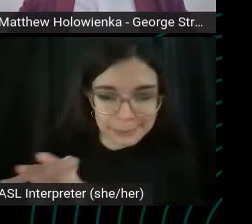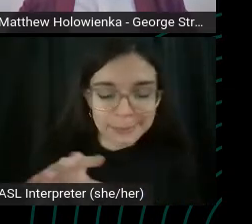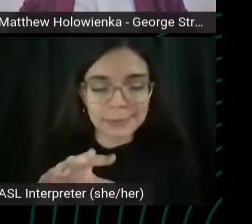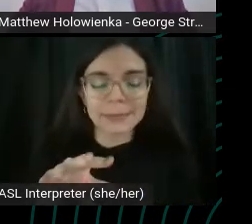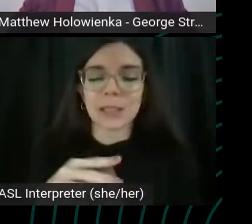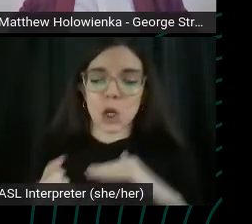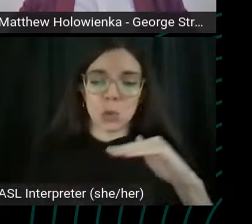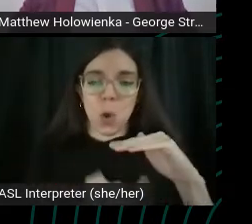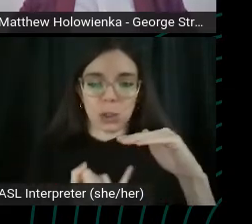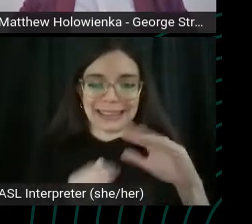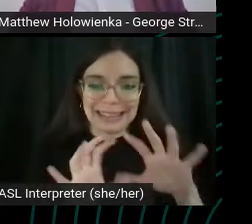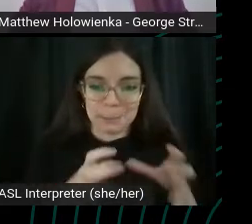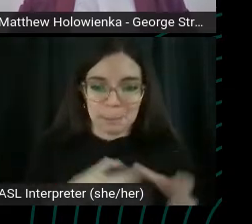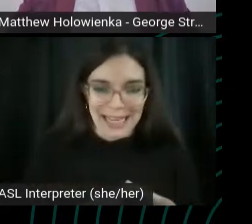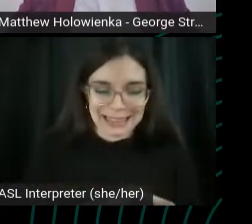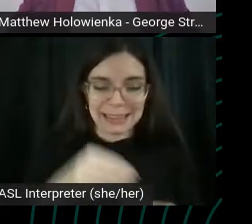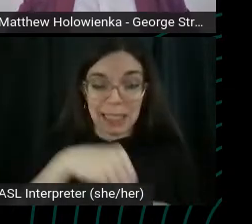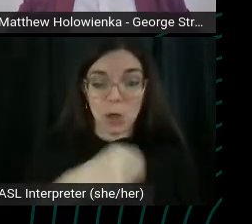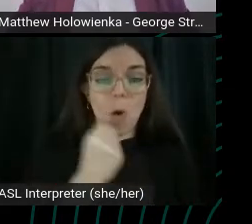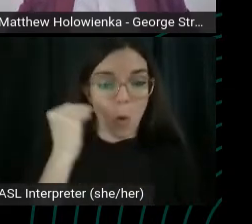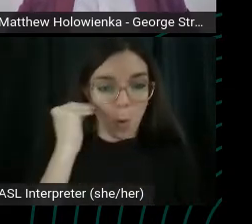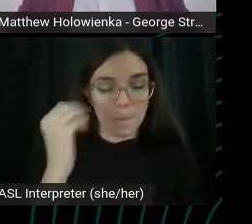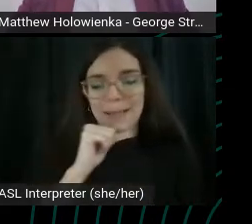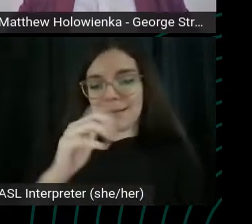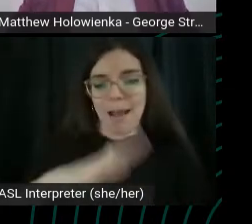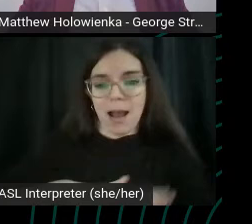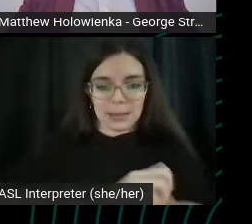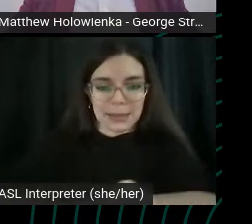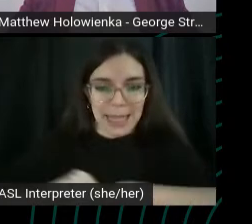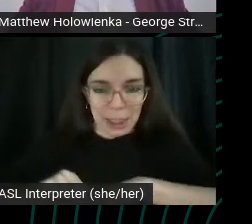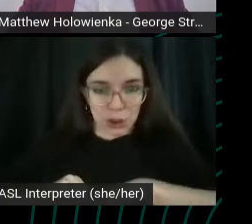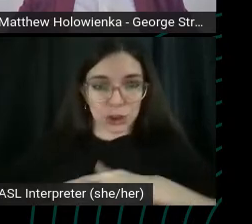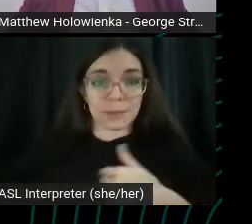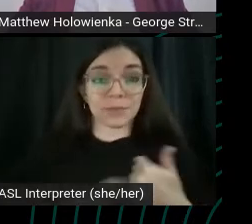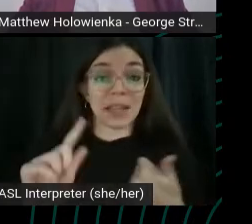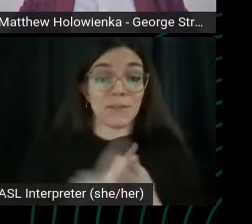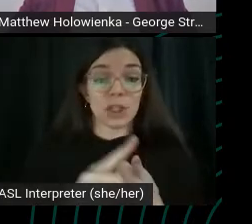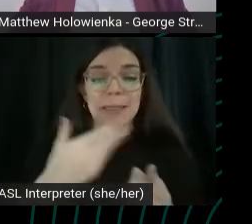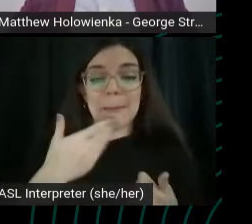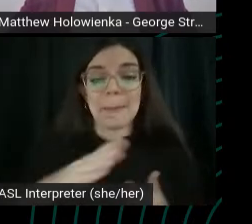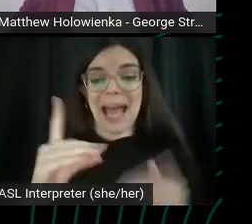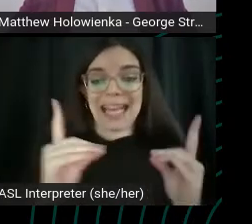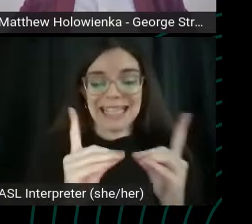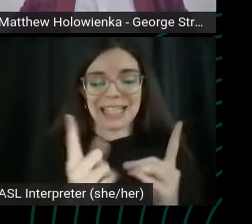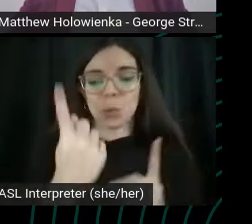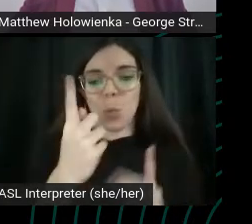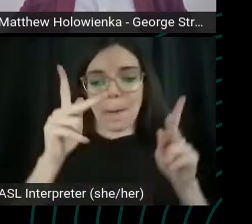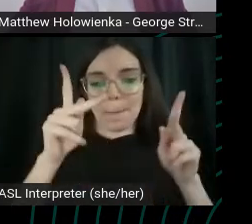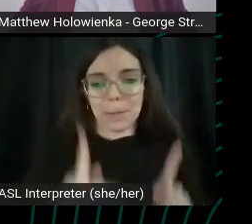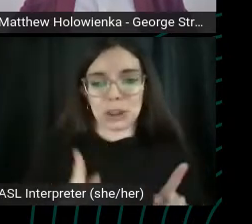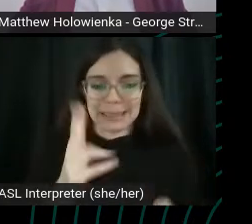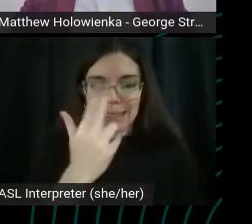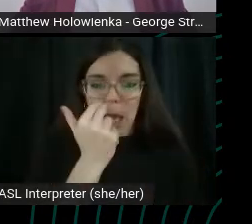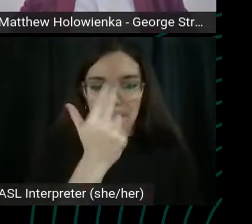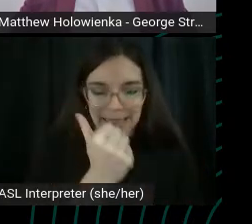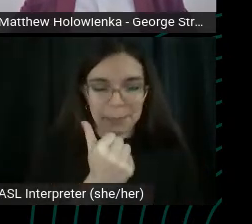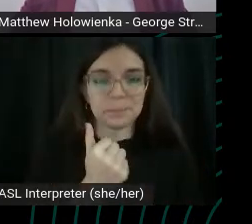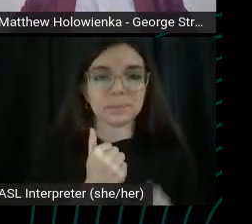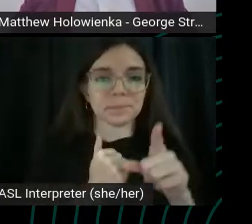rather than on our stage. The first one is a one-person comedy called Bad Dates depicted here in pink font on a night sky background with a martini glass.